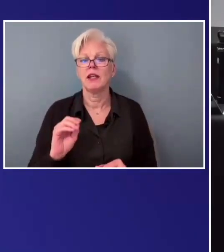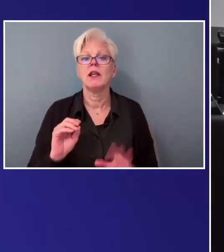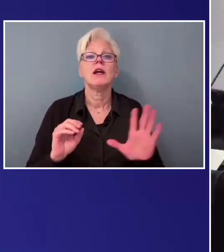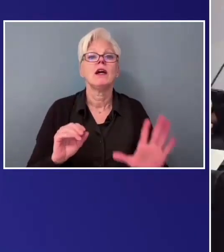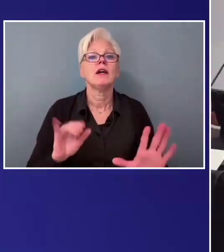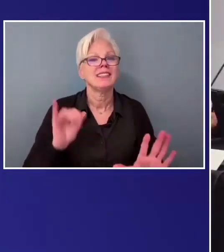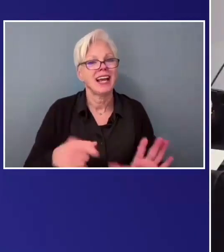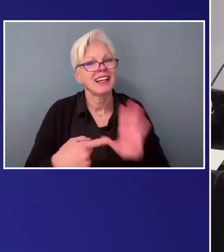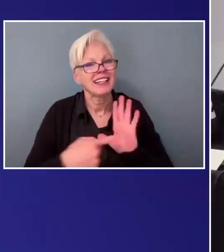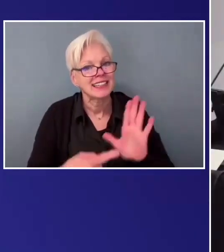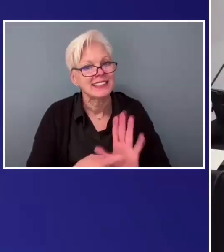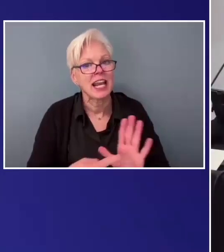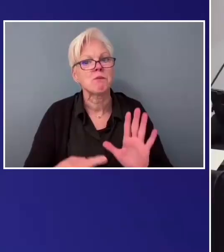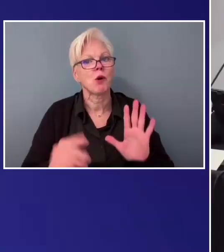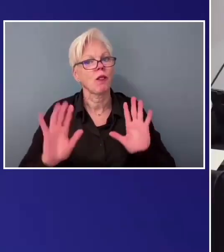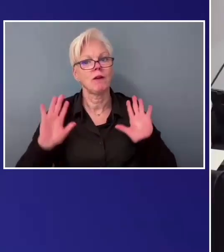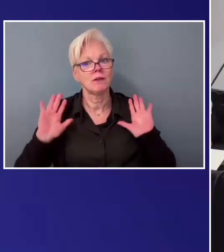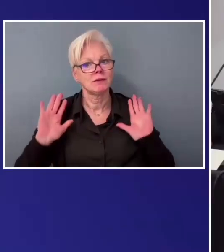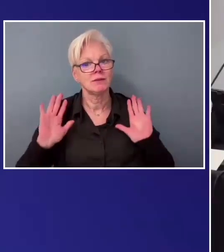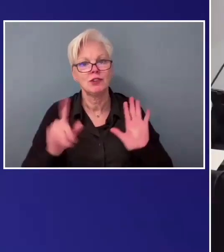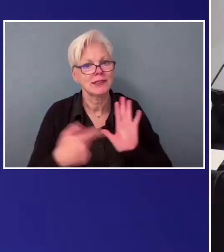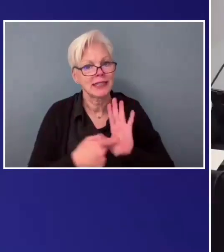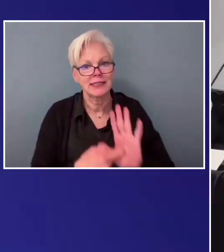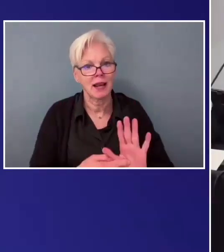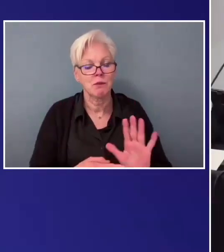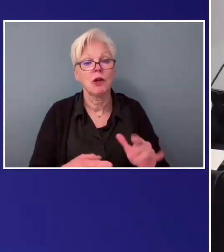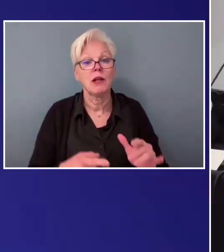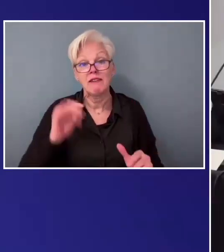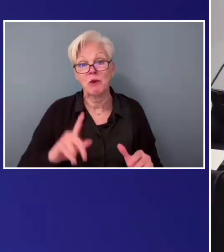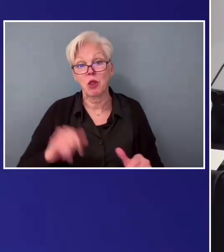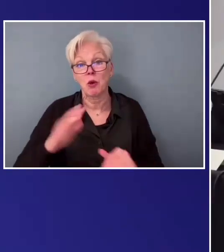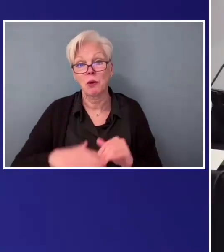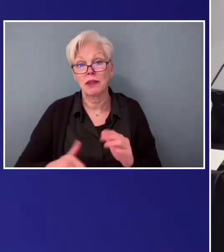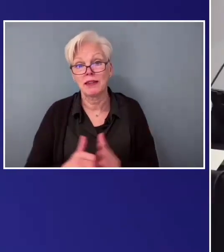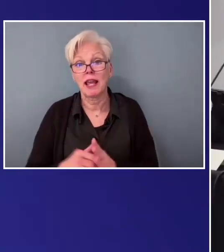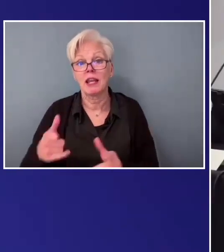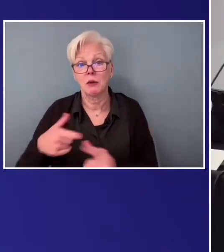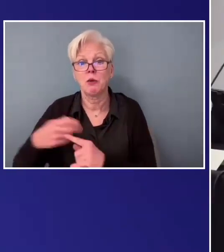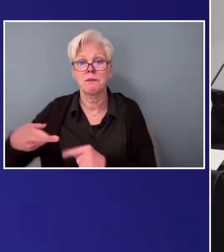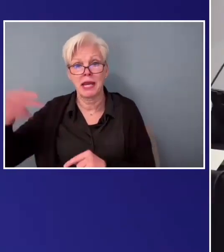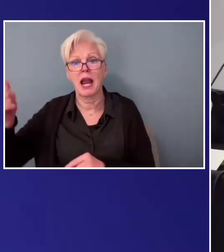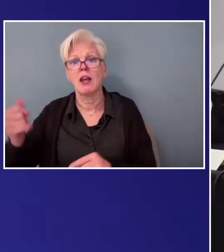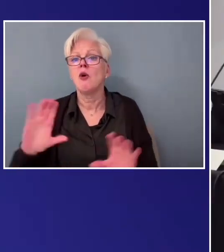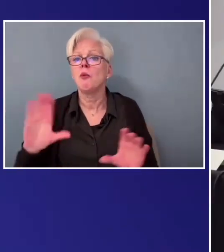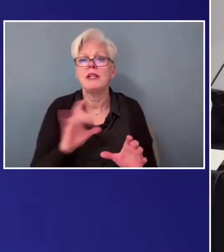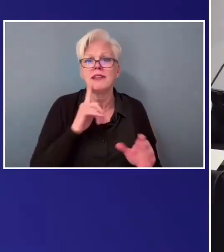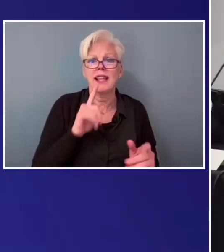that is an example to show you that -- so if it was lower than that, it would be even higher. Exactly. We did that for the specific purpose of giving you